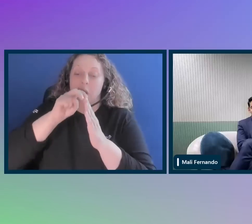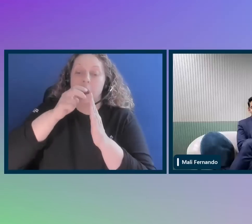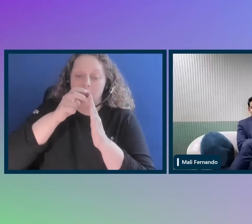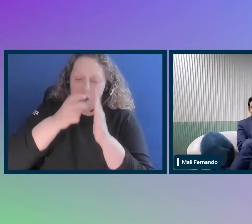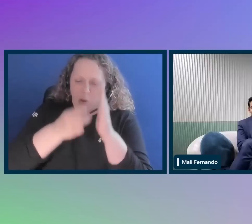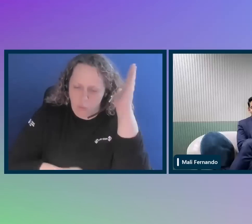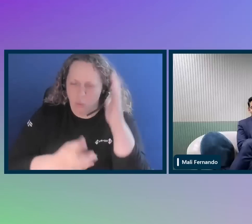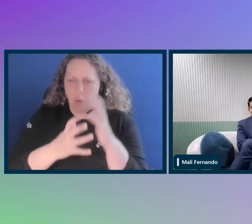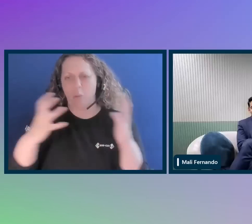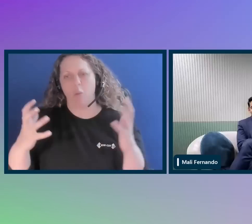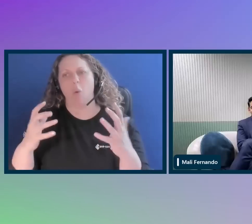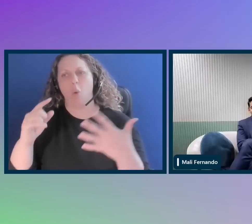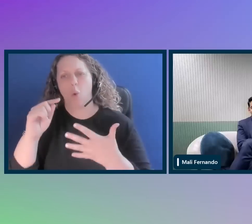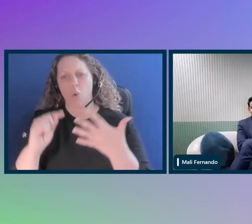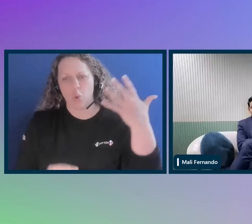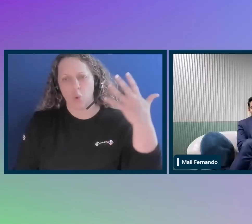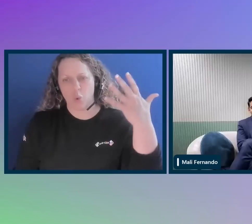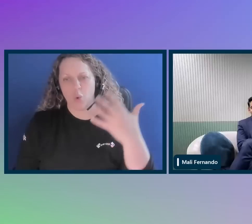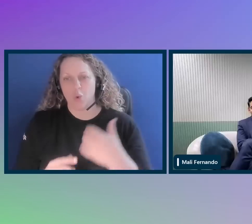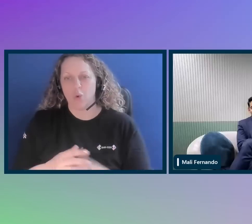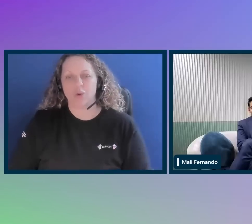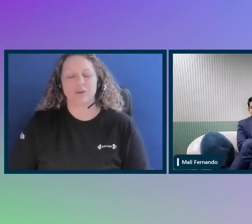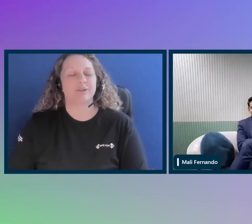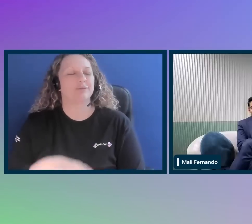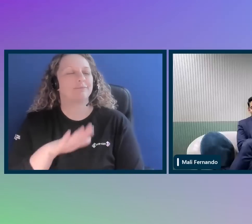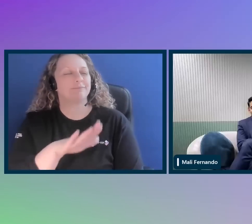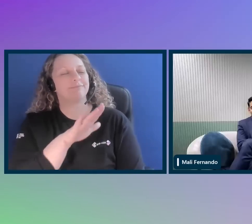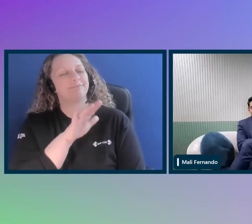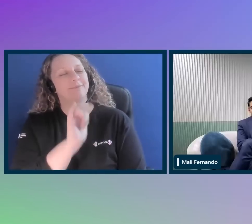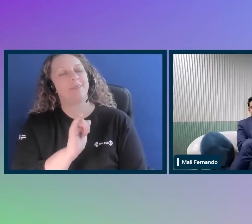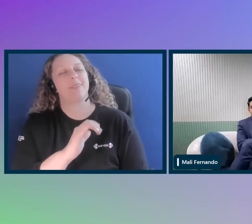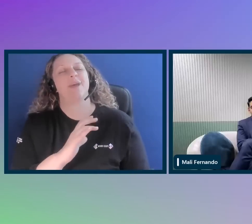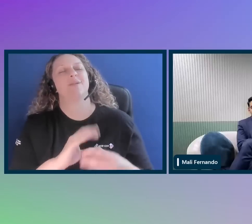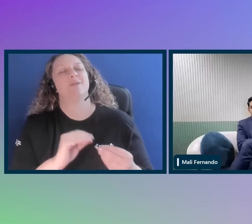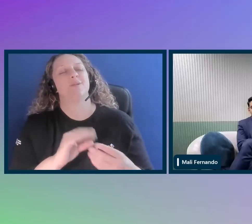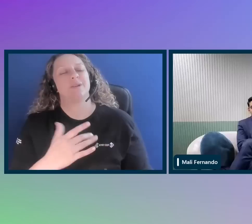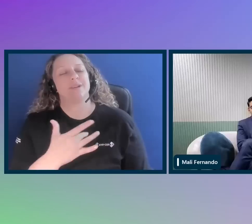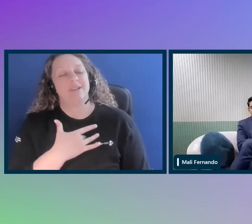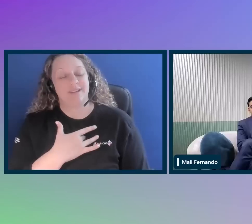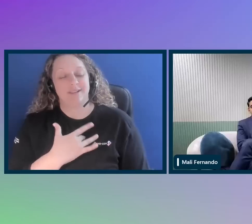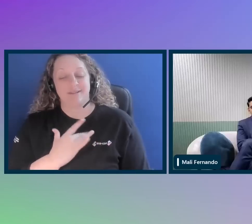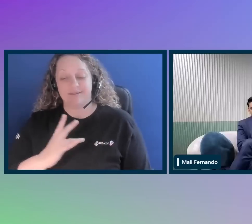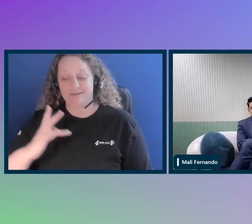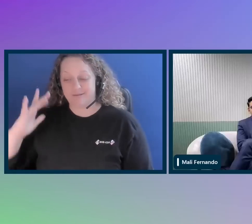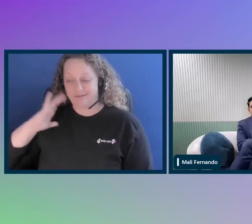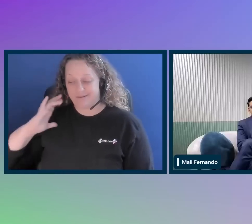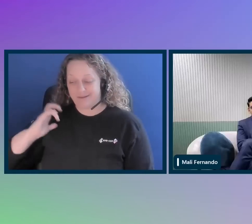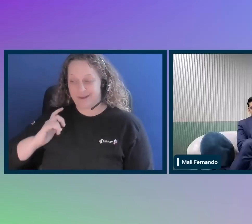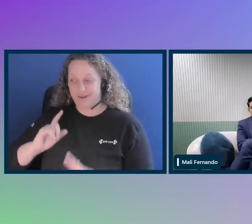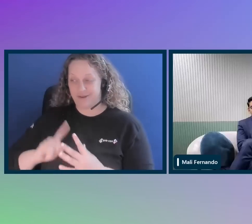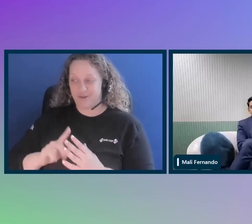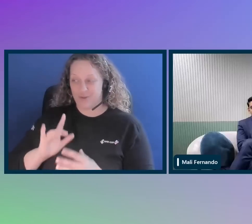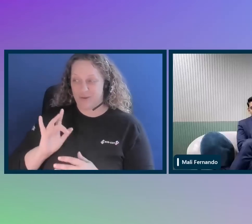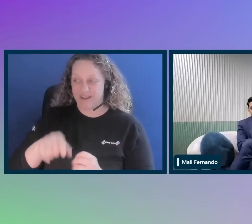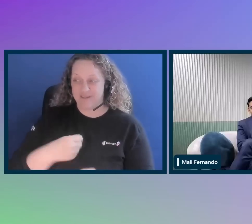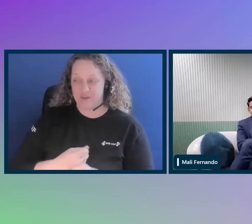Mali, that story resonates with me a lot. When I started off in digital accessibility 25 years ago,